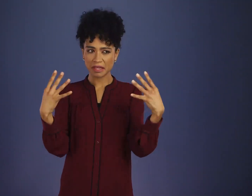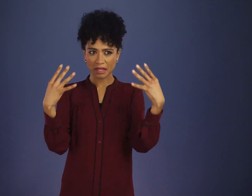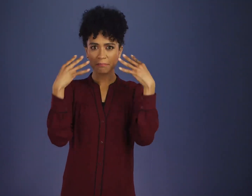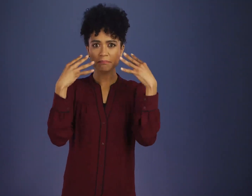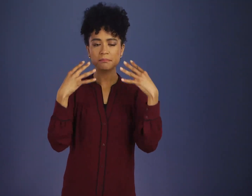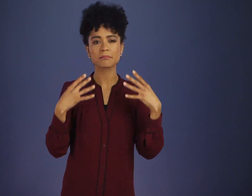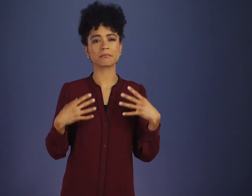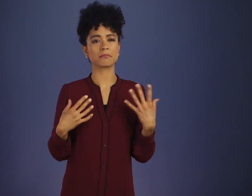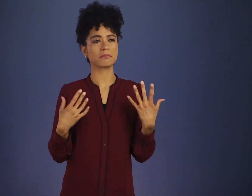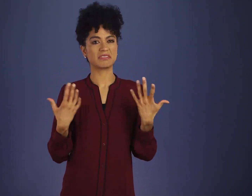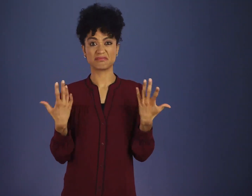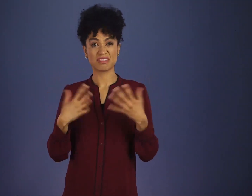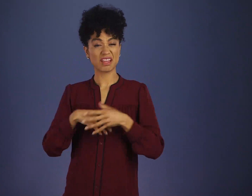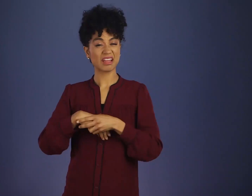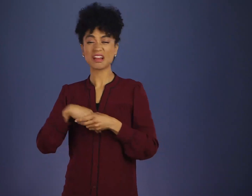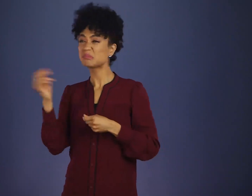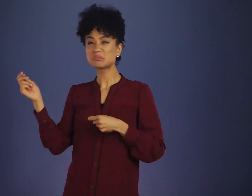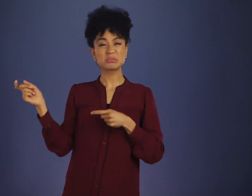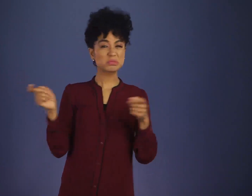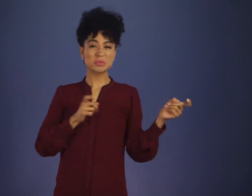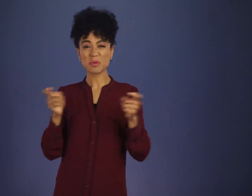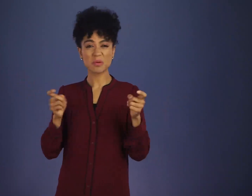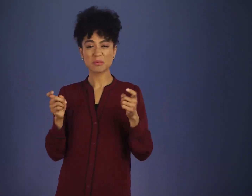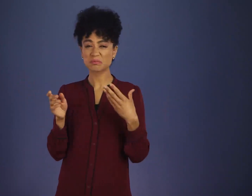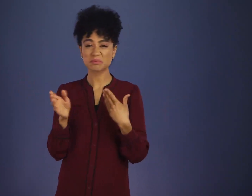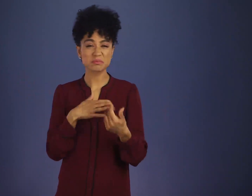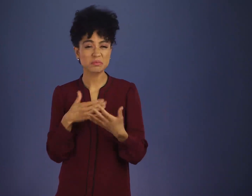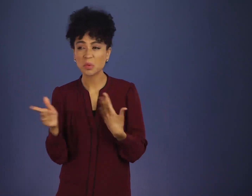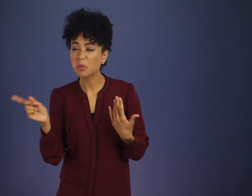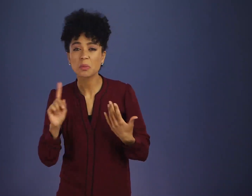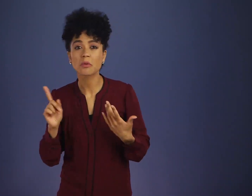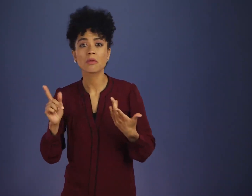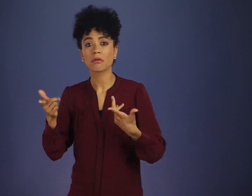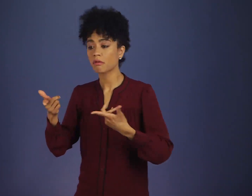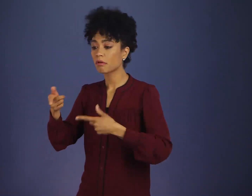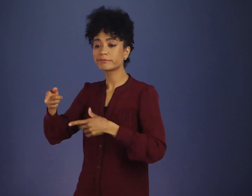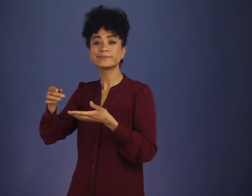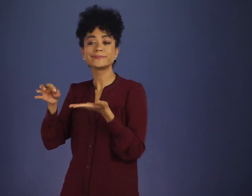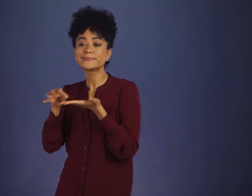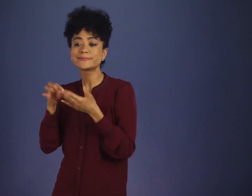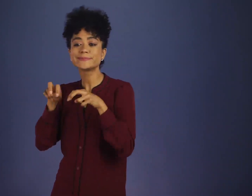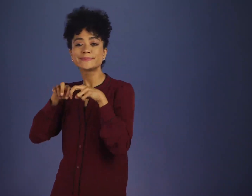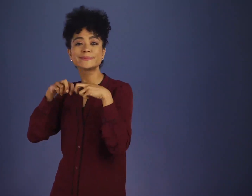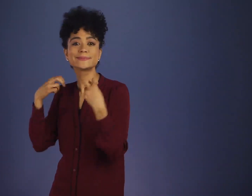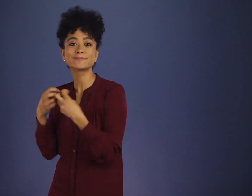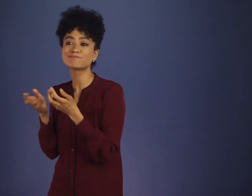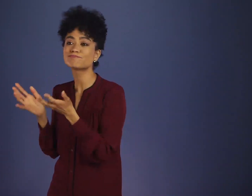When an individual's desire for prestige becomes uncontrollable, whether in the sewing circle